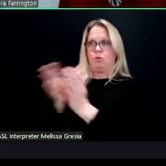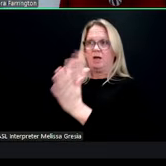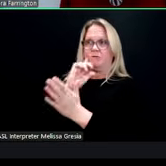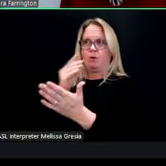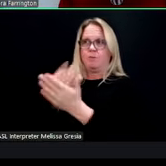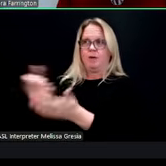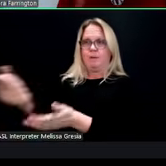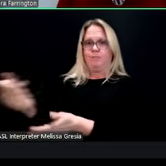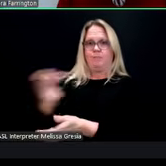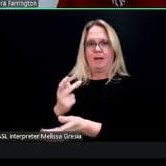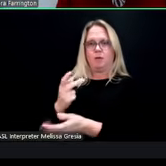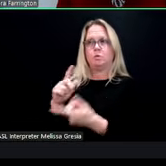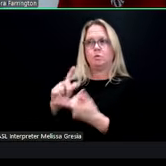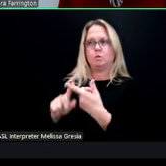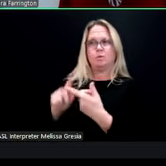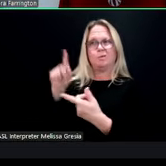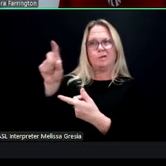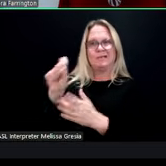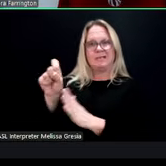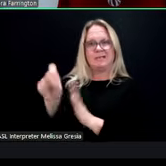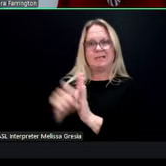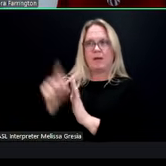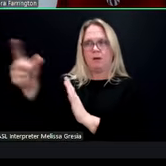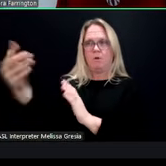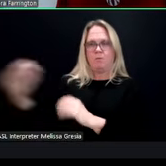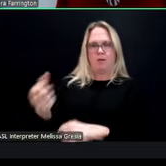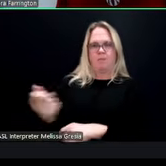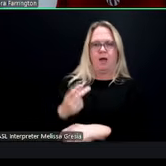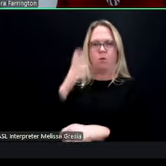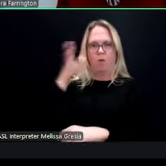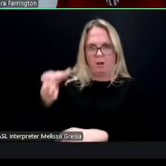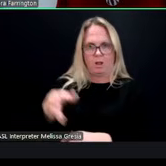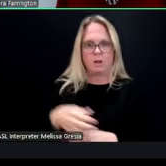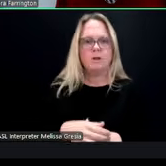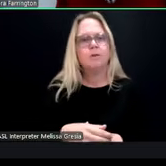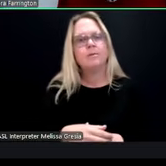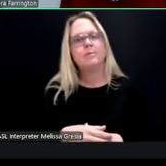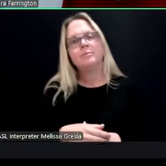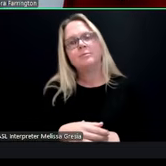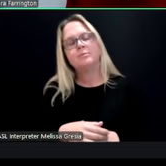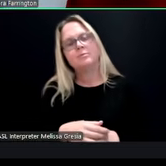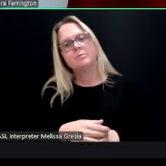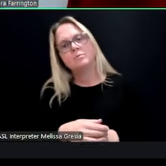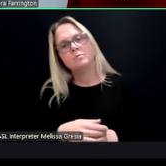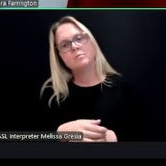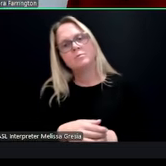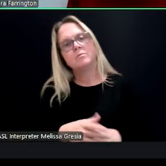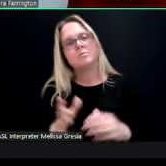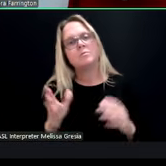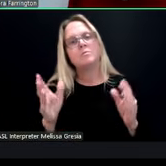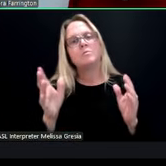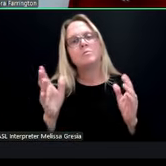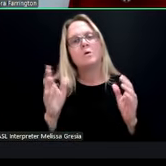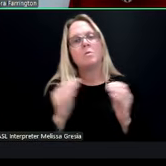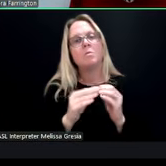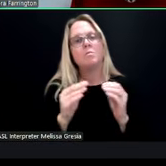state and we will reimburse them. um in terms of further eligibility criteria would be divi